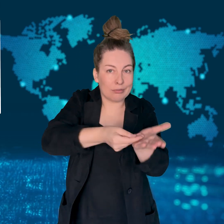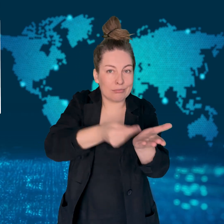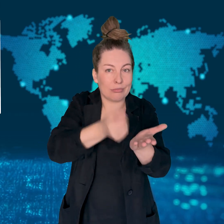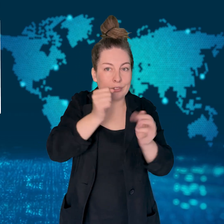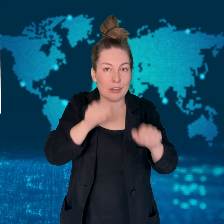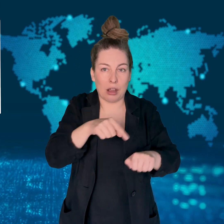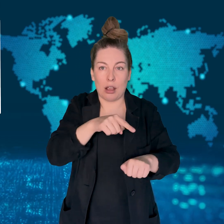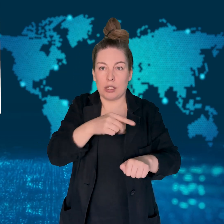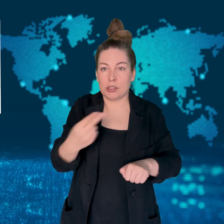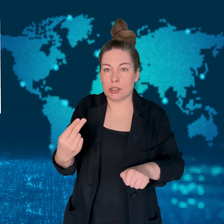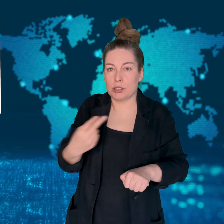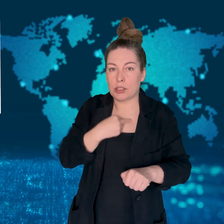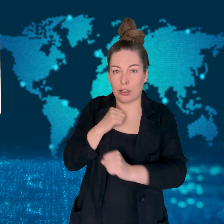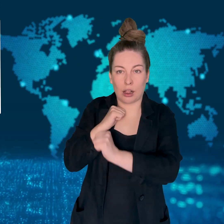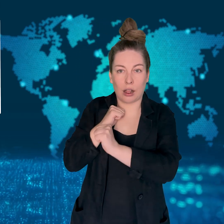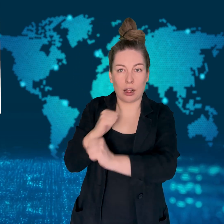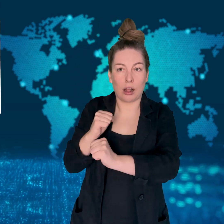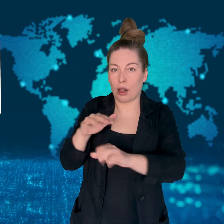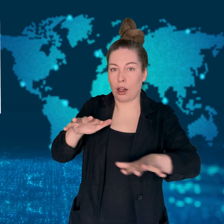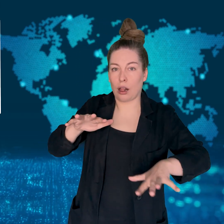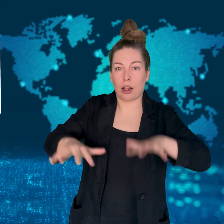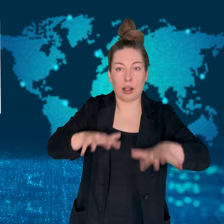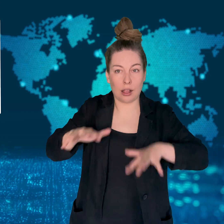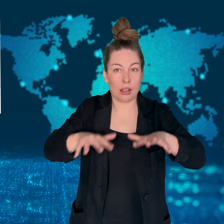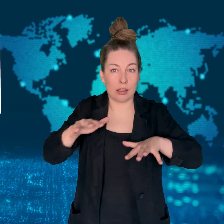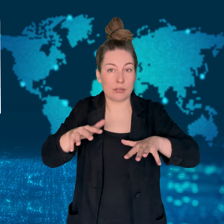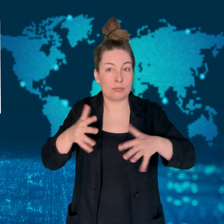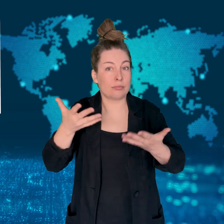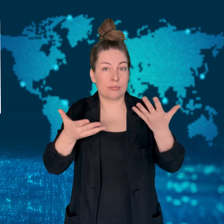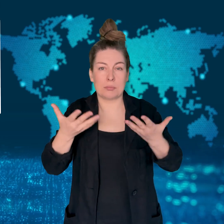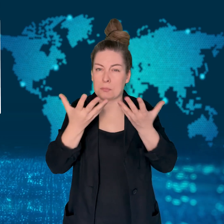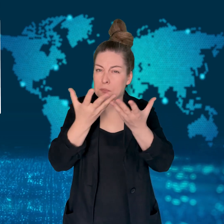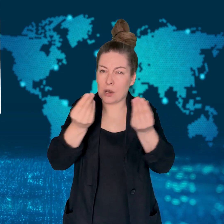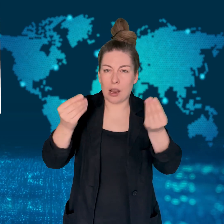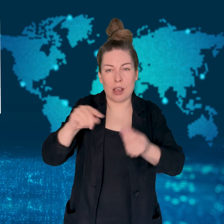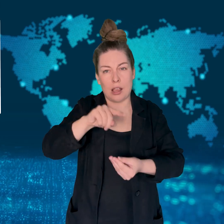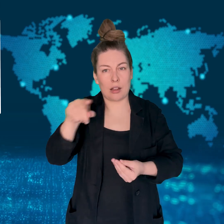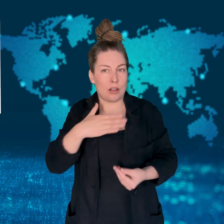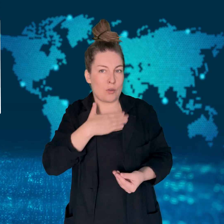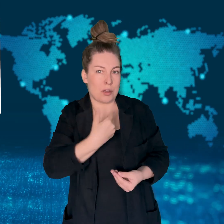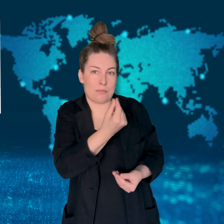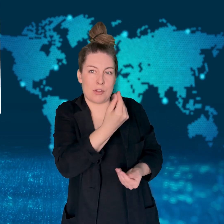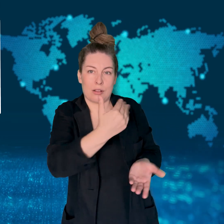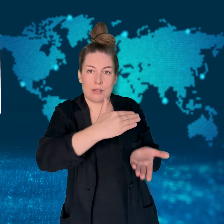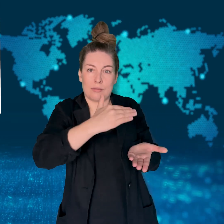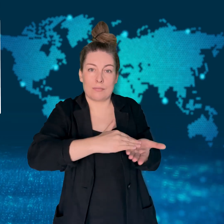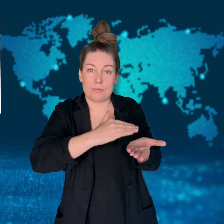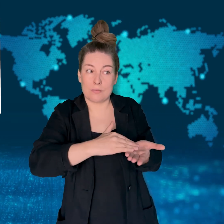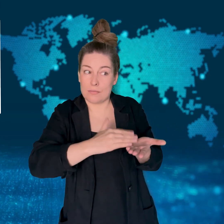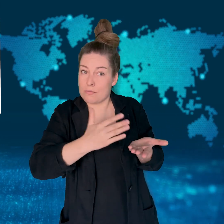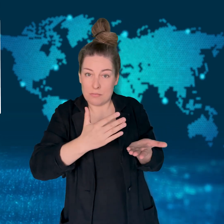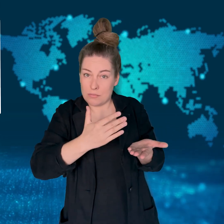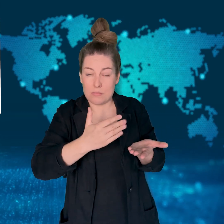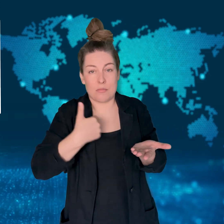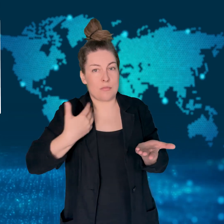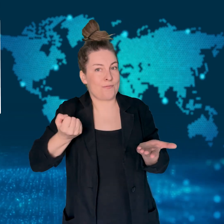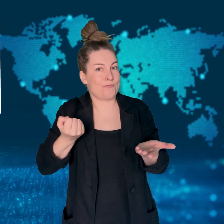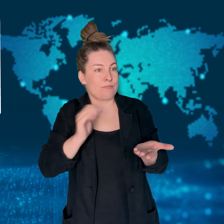Often they demand that money be paid or they will release the photos